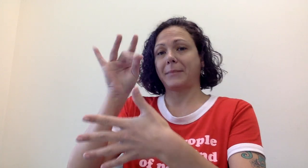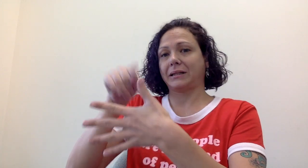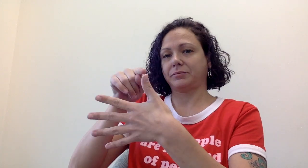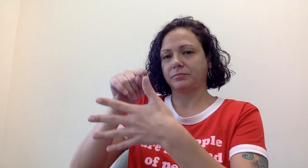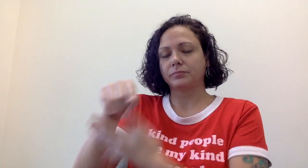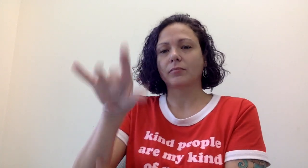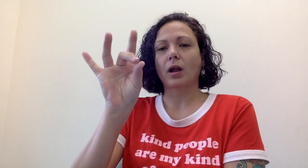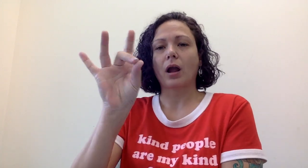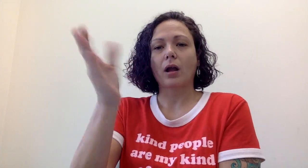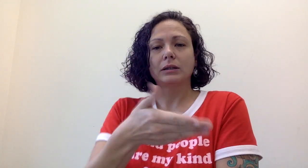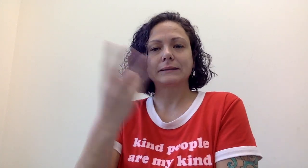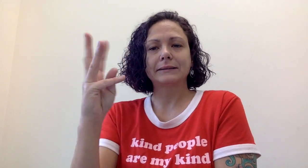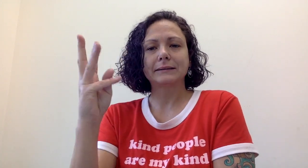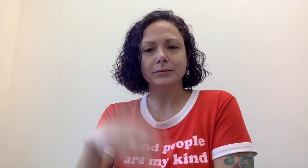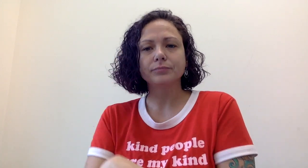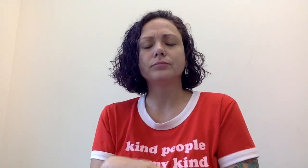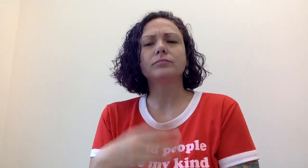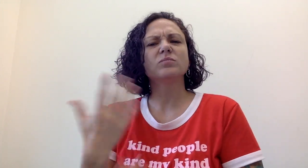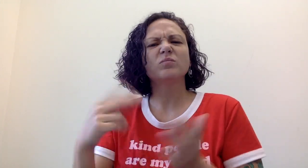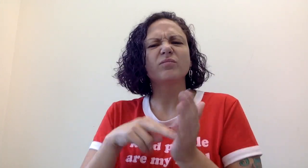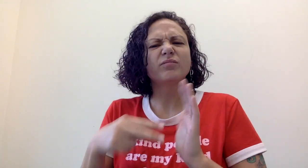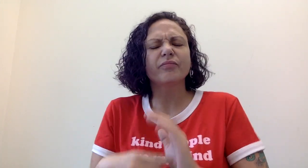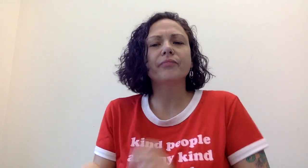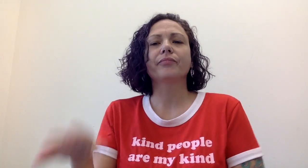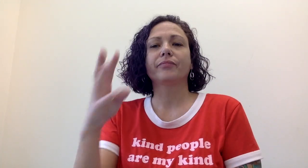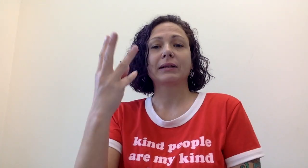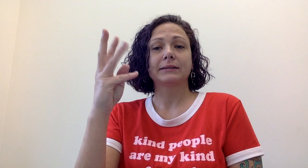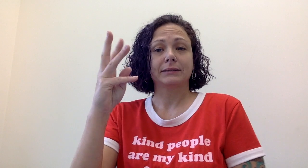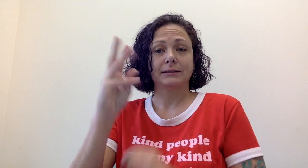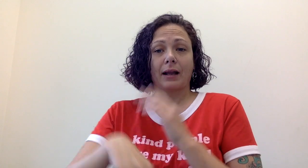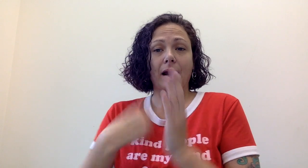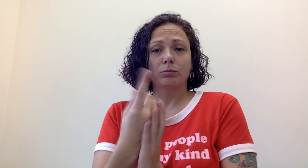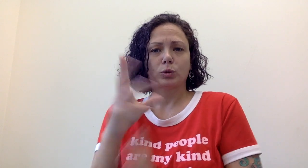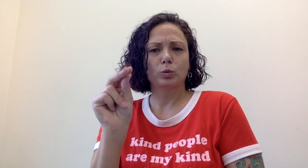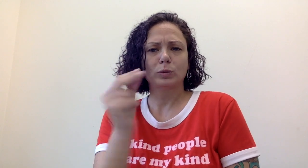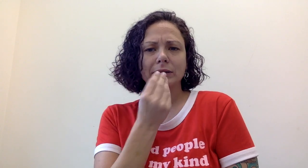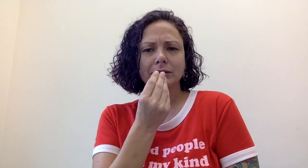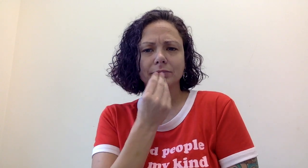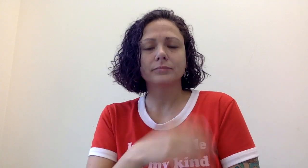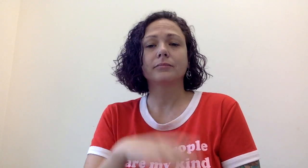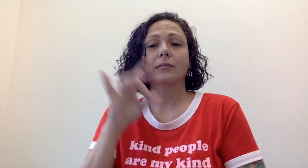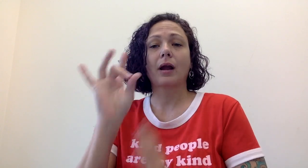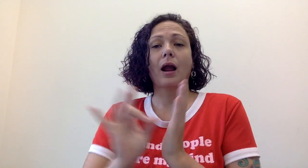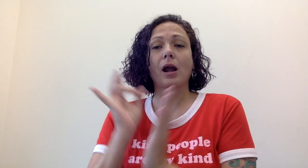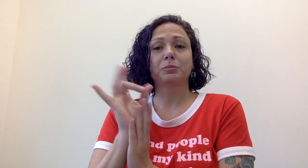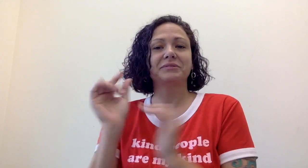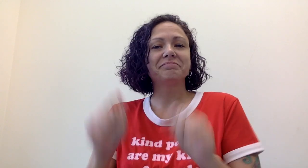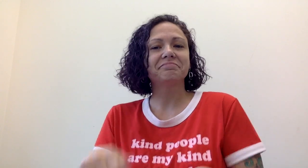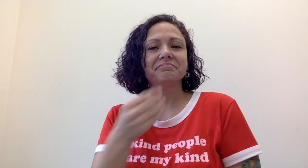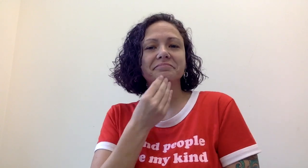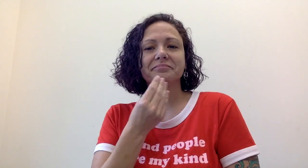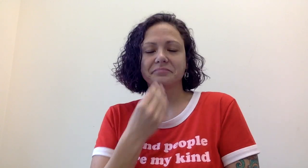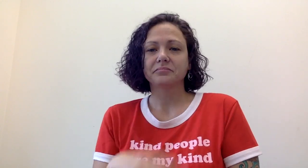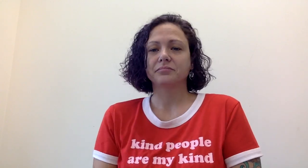I ended up picking the 8/16 method, which means 16 hours no eating and the other 8 hours, you can eat.